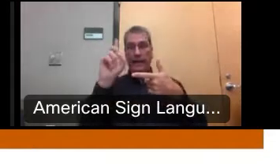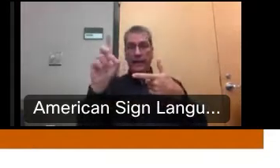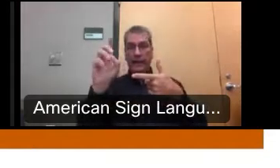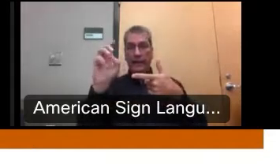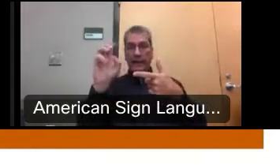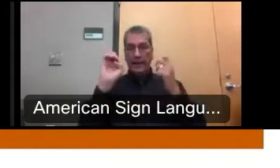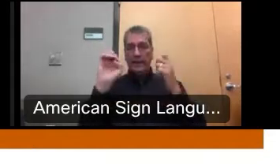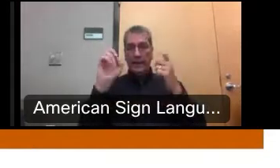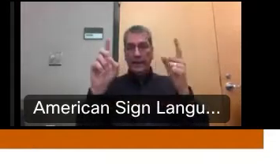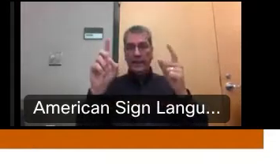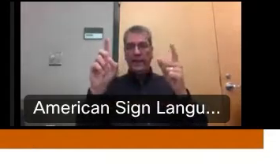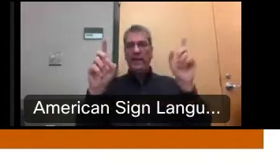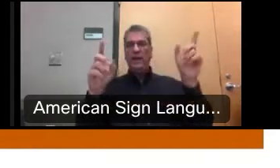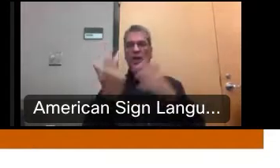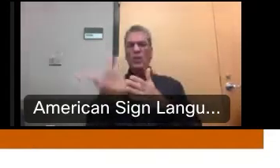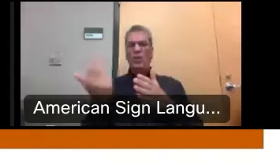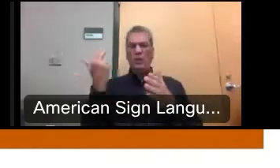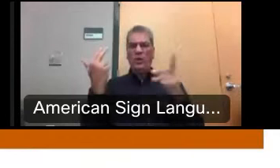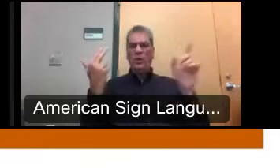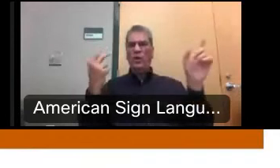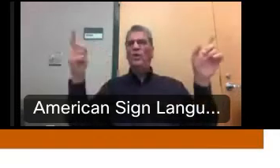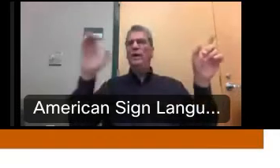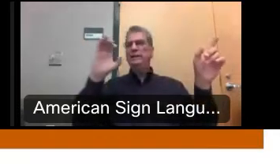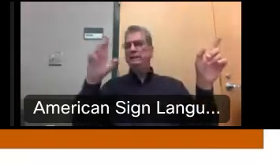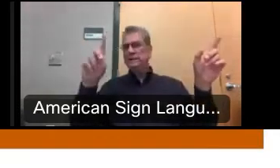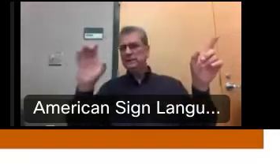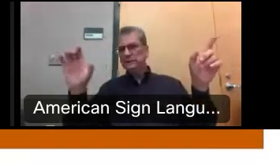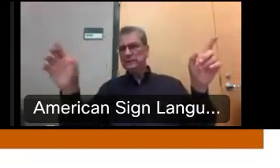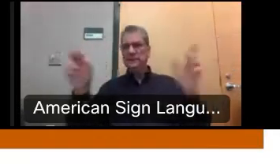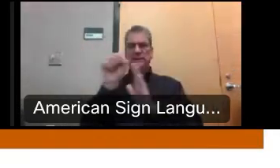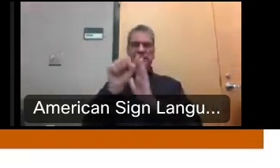in Austin that is attended by people from the CDC state health departments, hospital